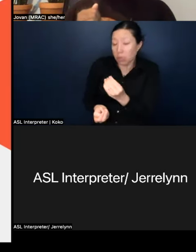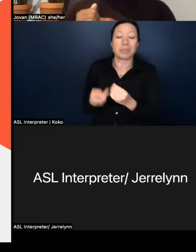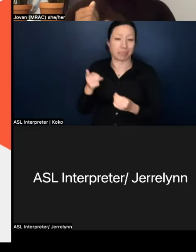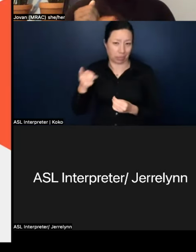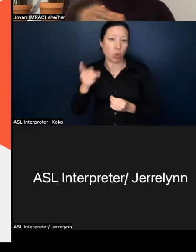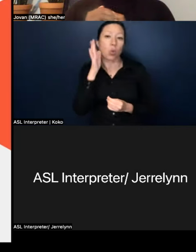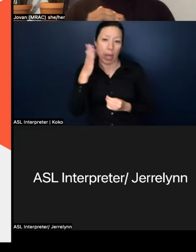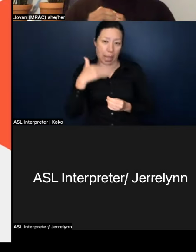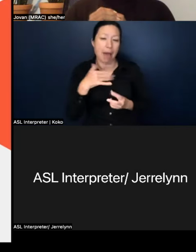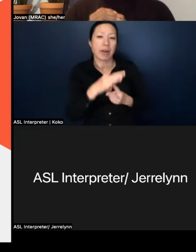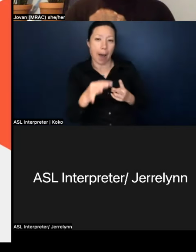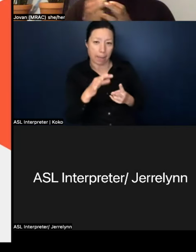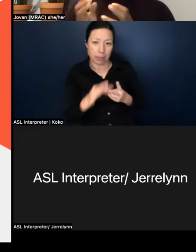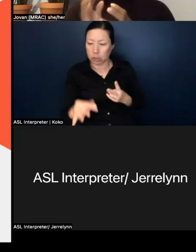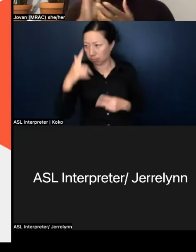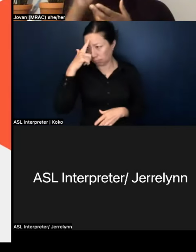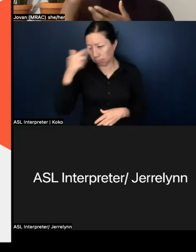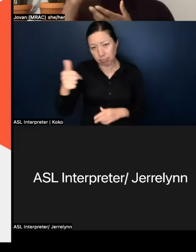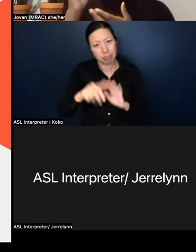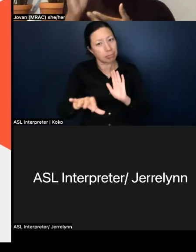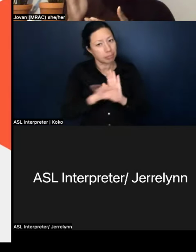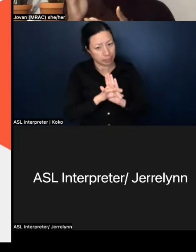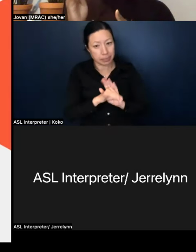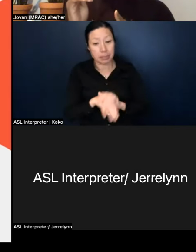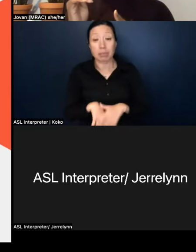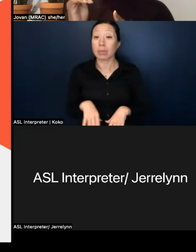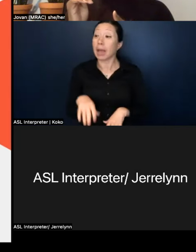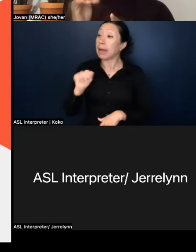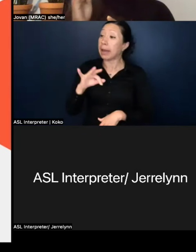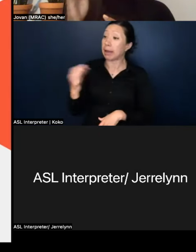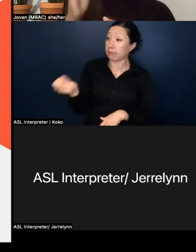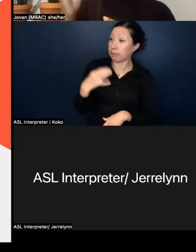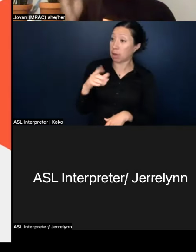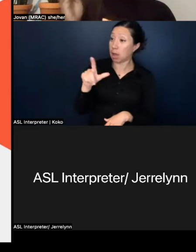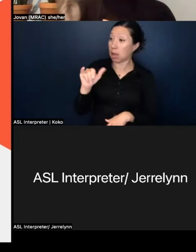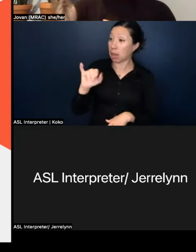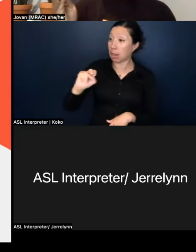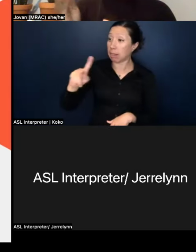And if it is a link, then you'll be able to put in, I believe it's three links.